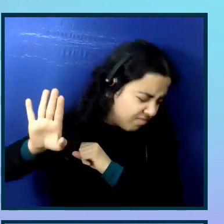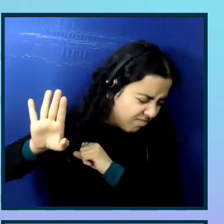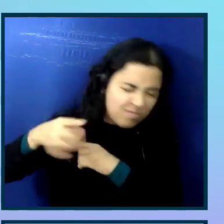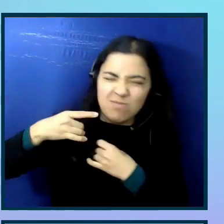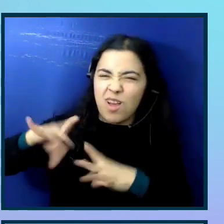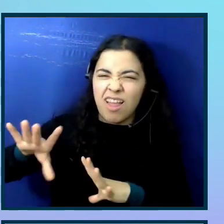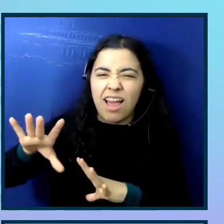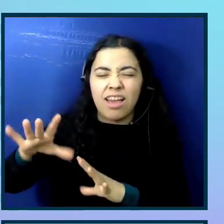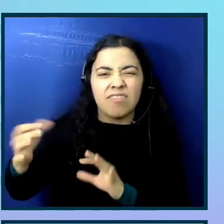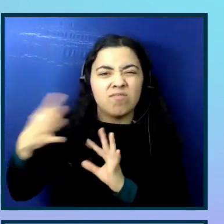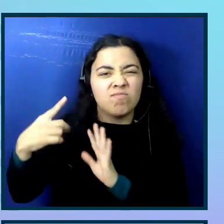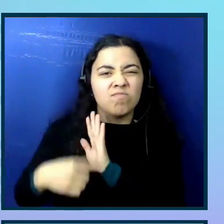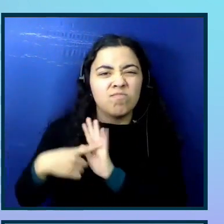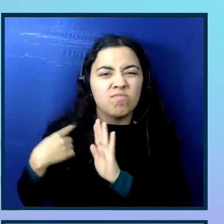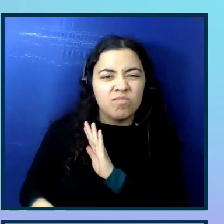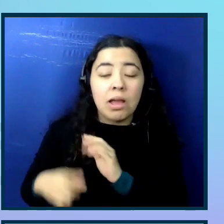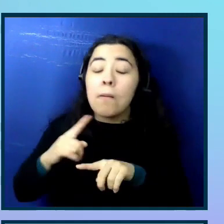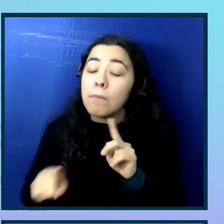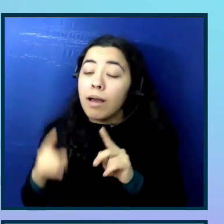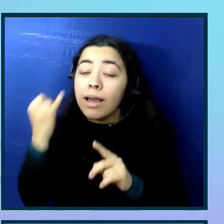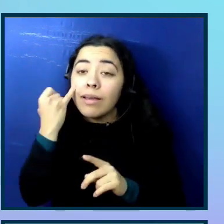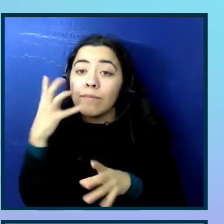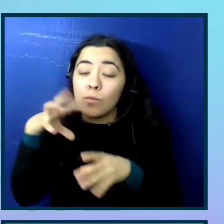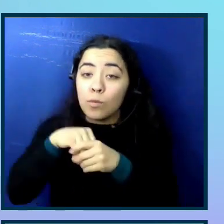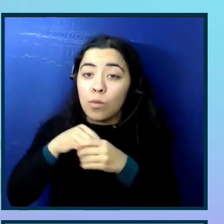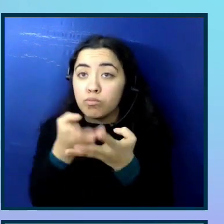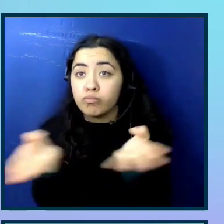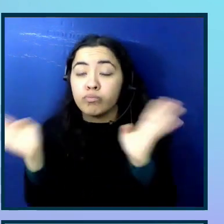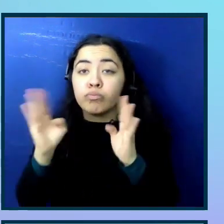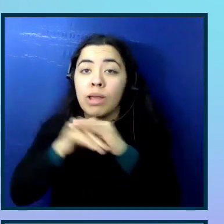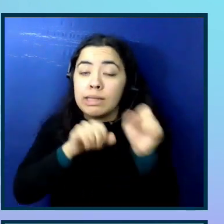but inclusive testing practices can help designers uncover issues and opportunities earlier here,